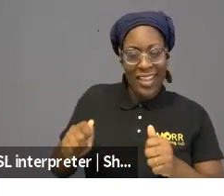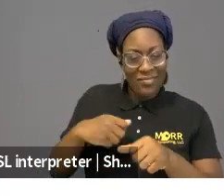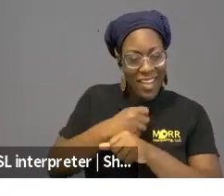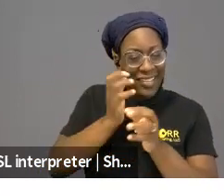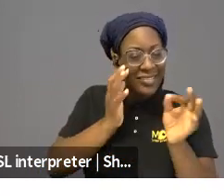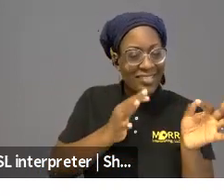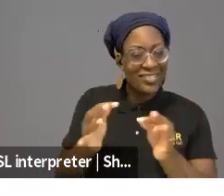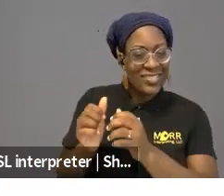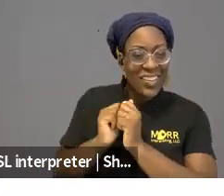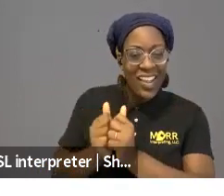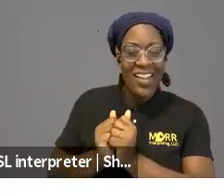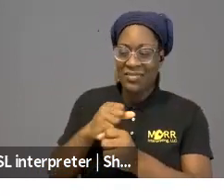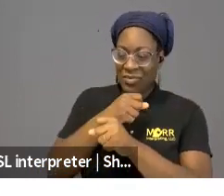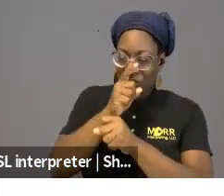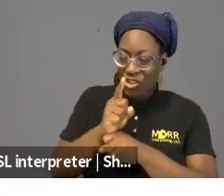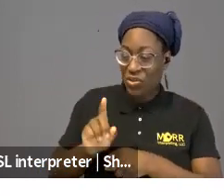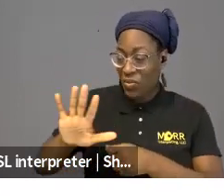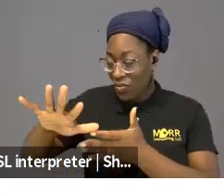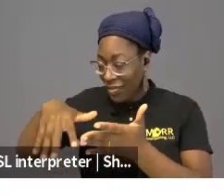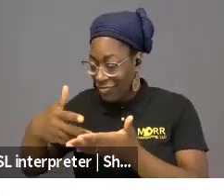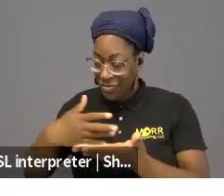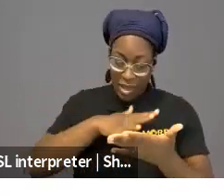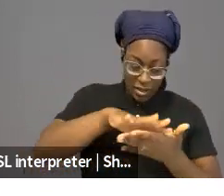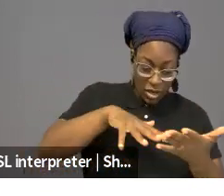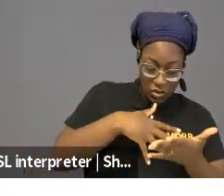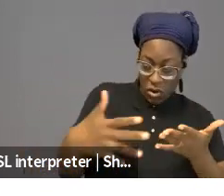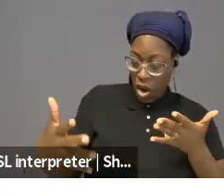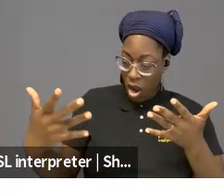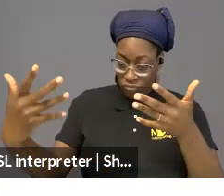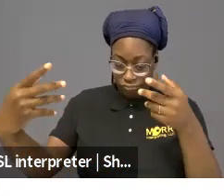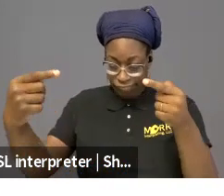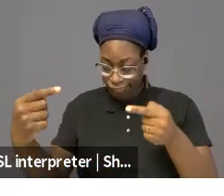both schedules so that students know how to use that scheduling system and there aren't as many